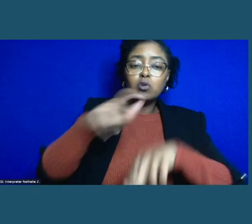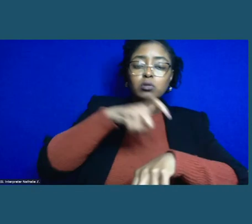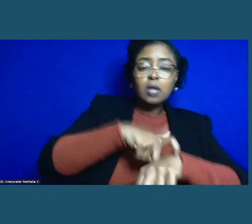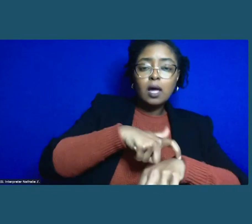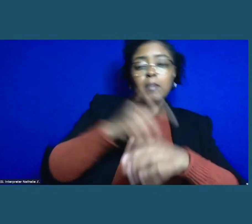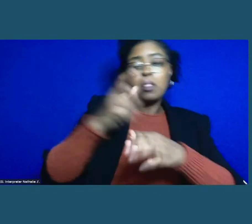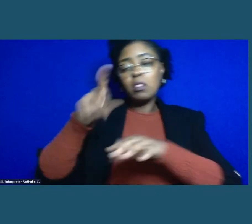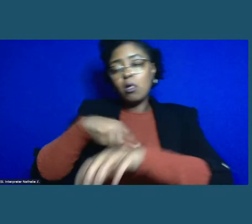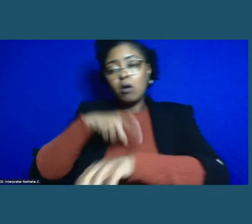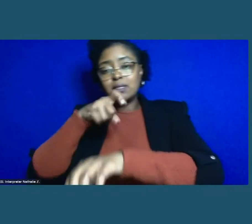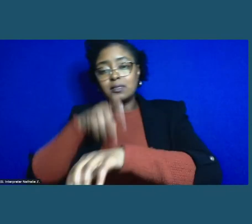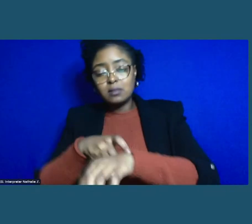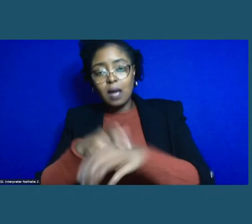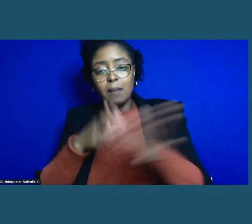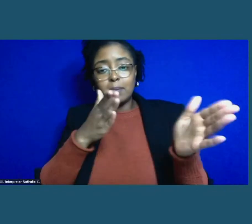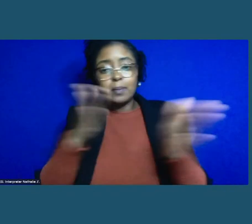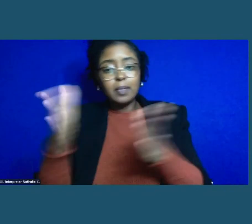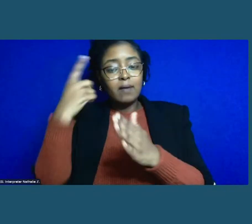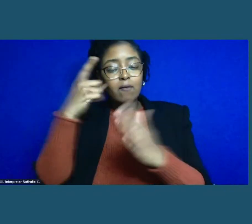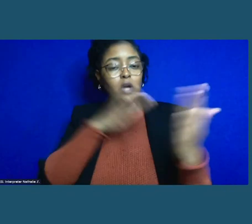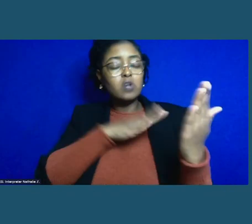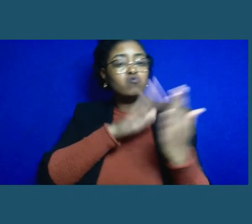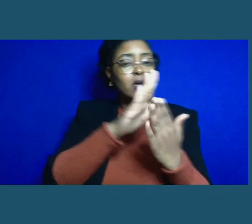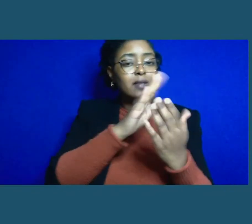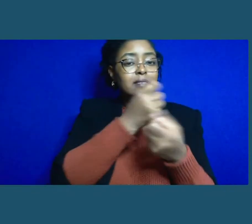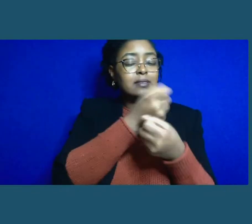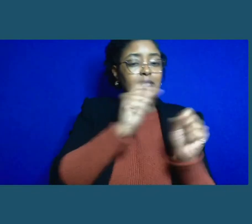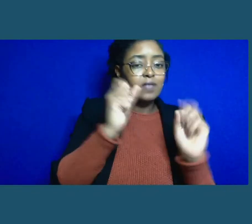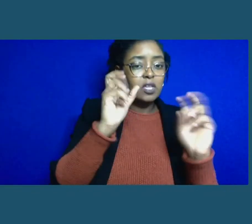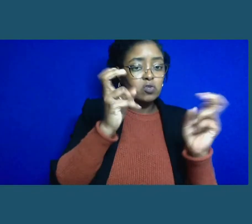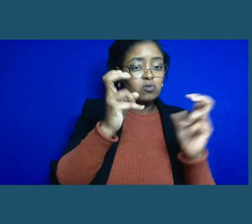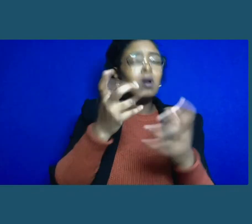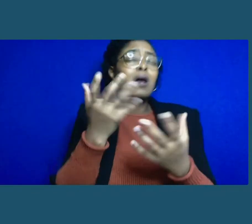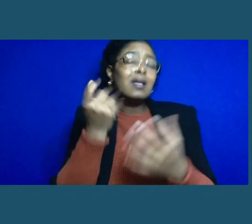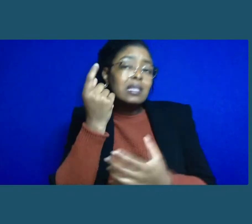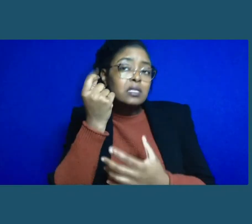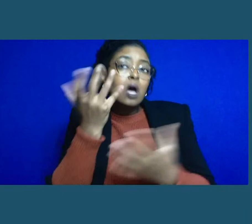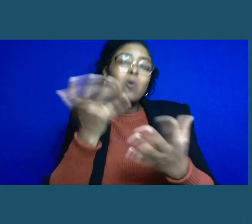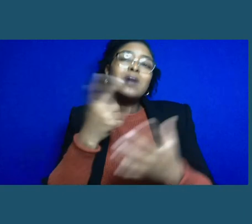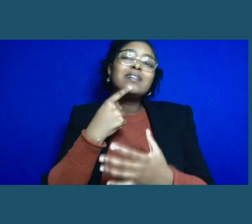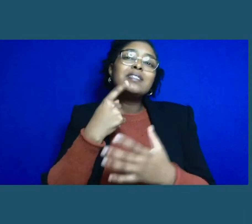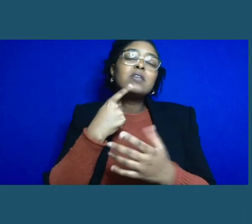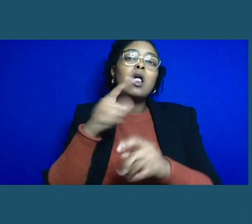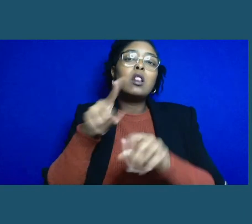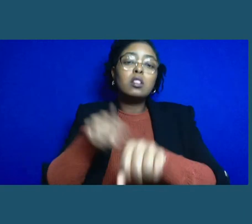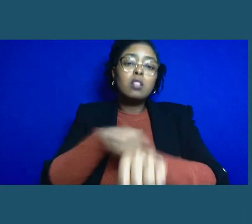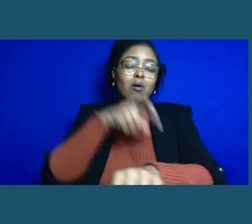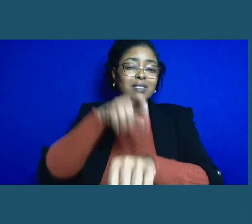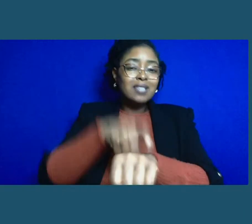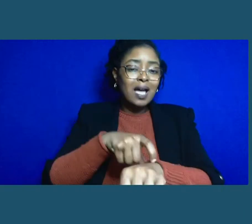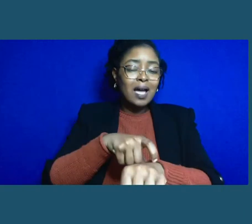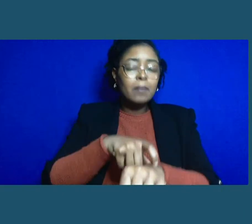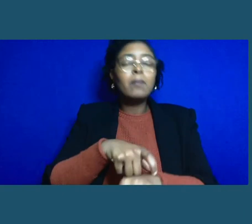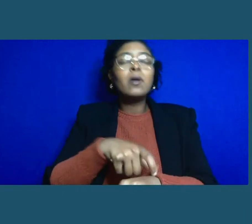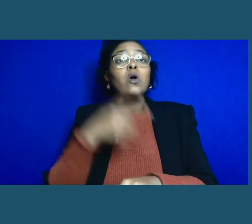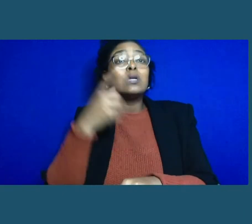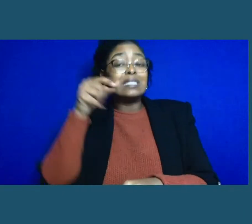um put in place for our short term and long term plan to address the safety issues, and I